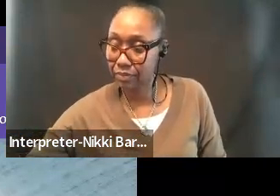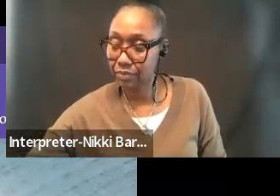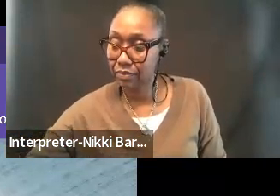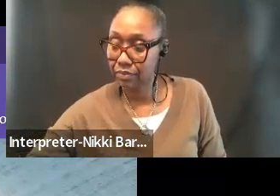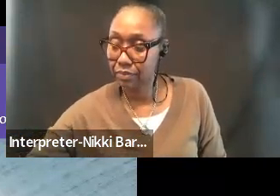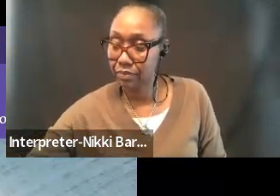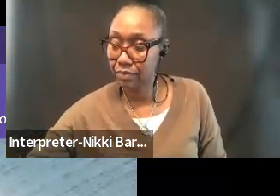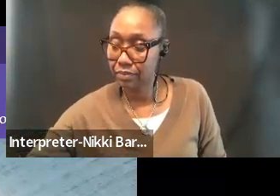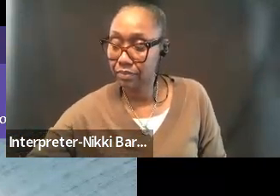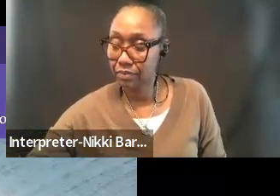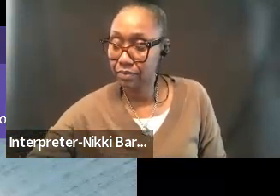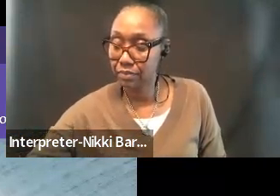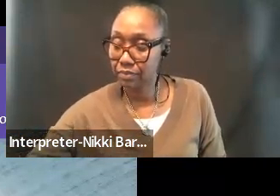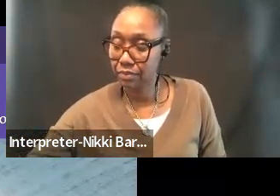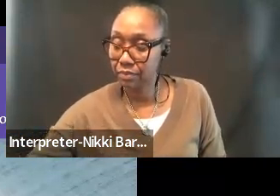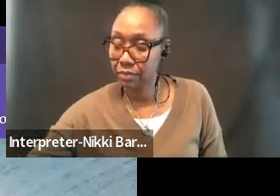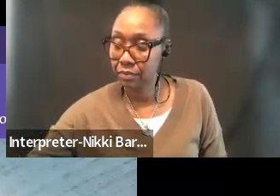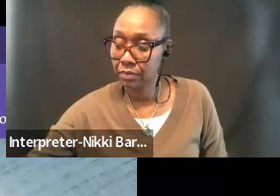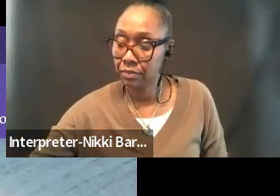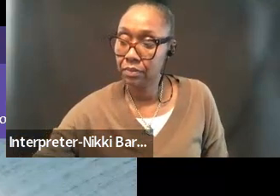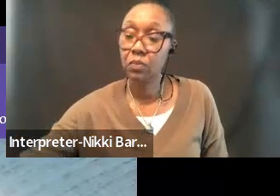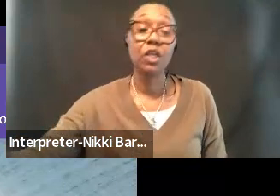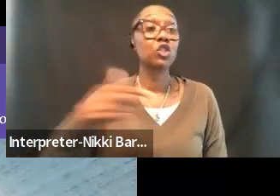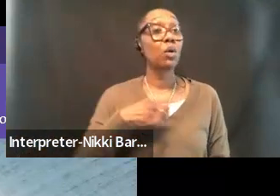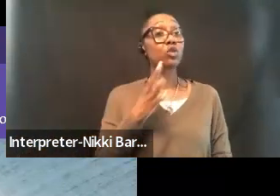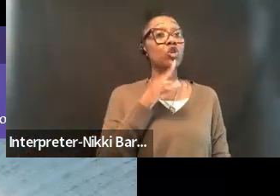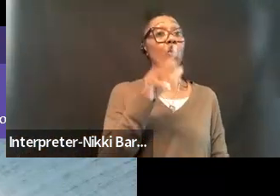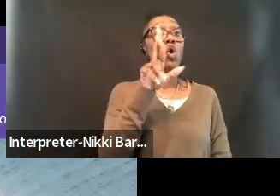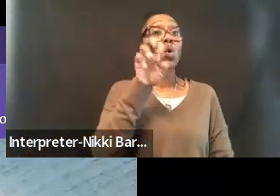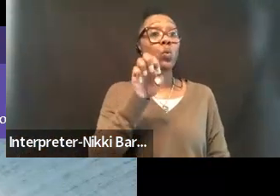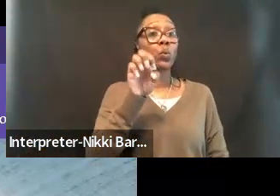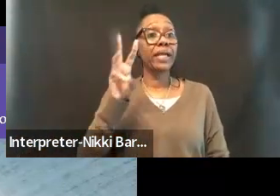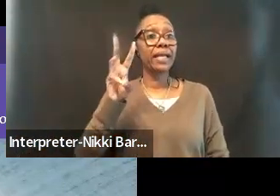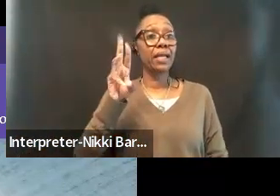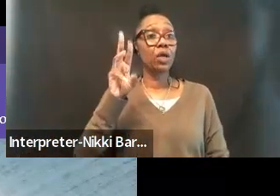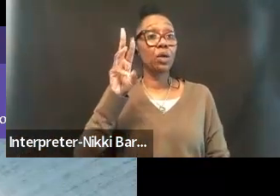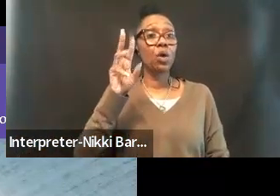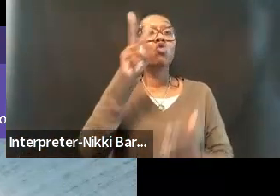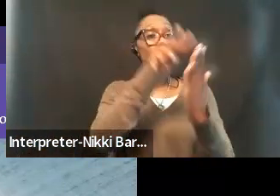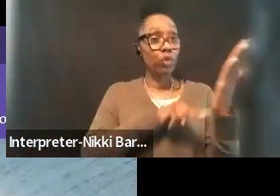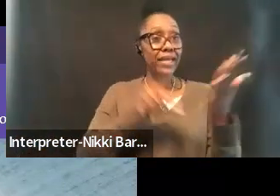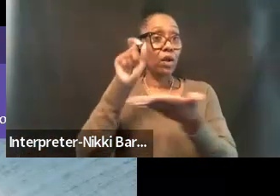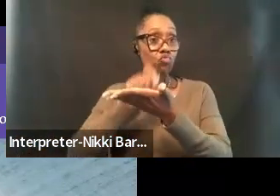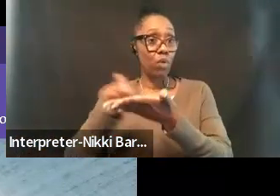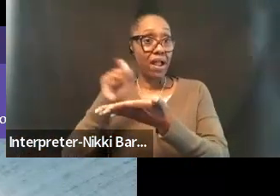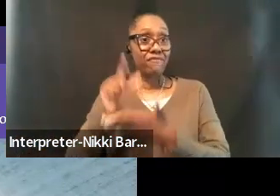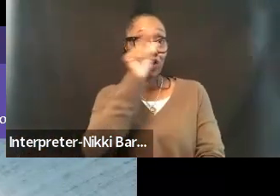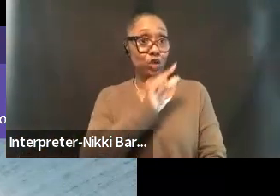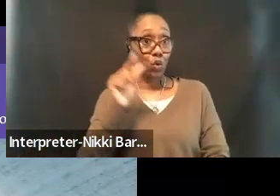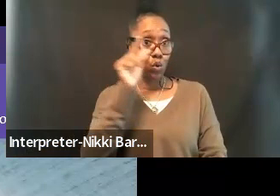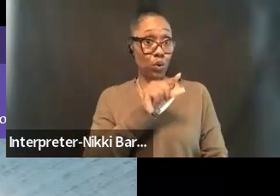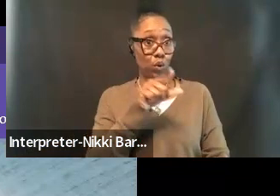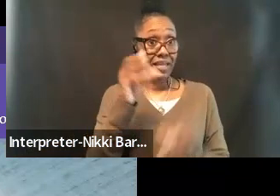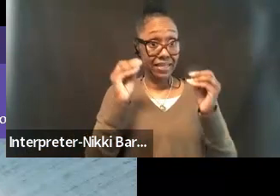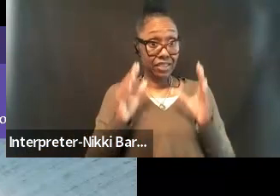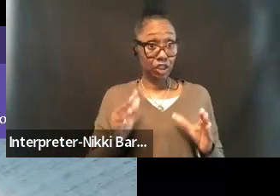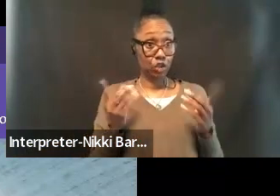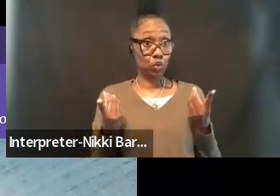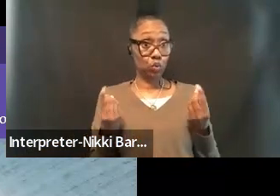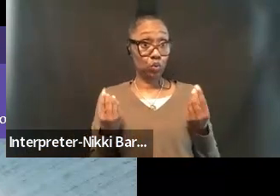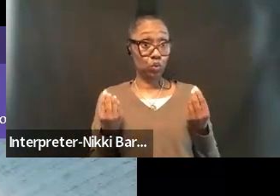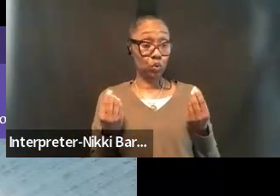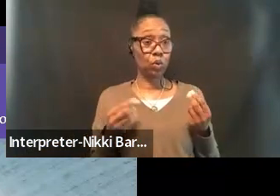Okay, so what I was talking about was, read write for Google has a tool where teachers can go in and automate a picture dictionary.